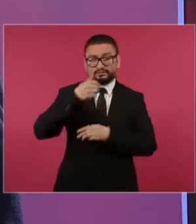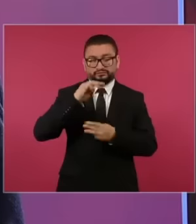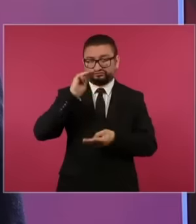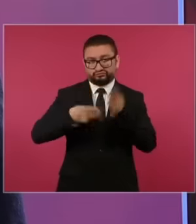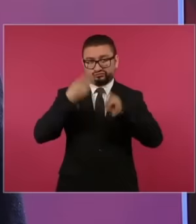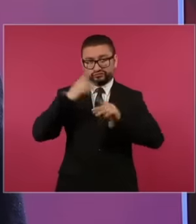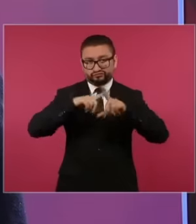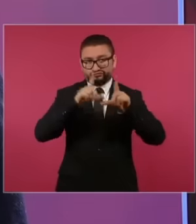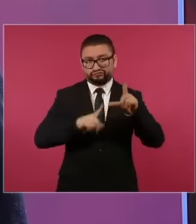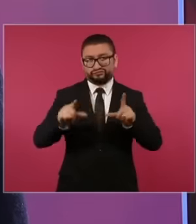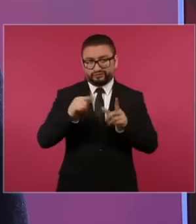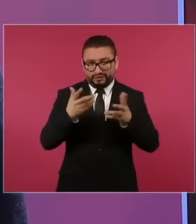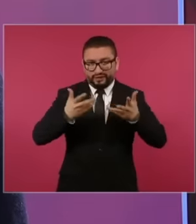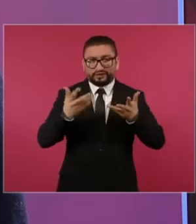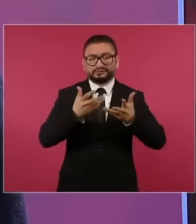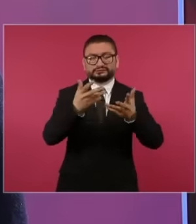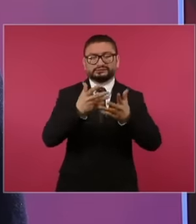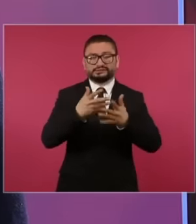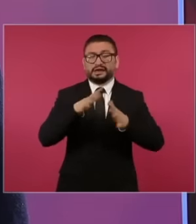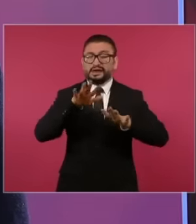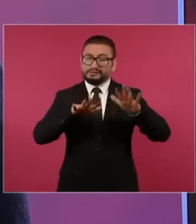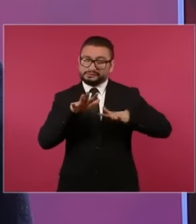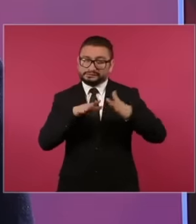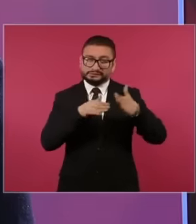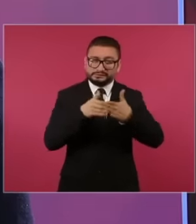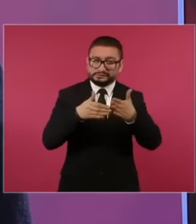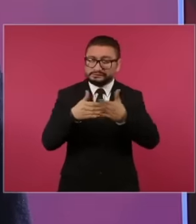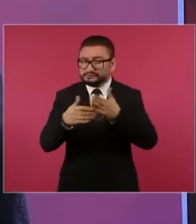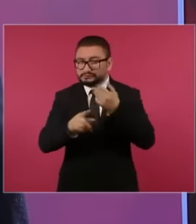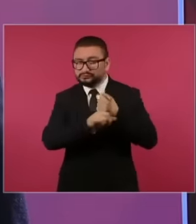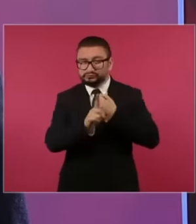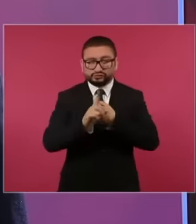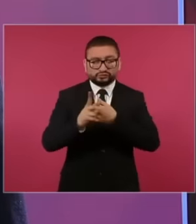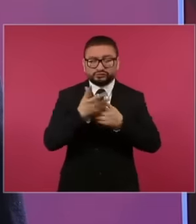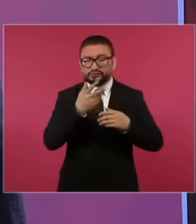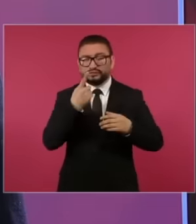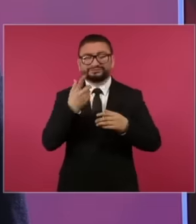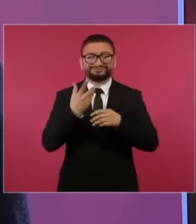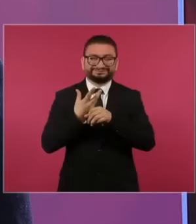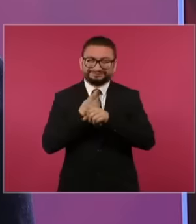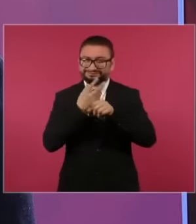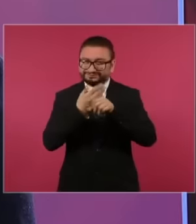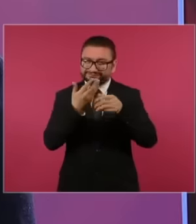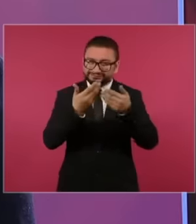unexpected problems have been managed to overcome connect the country and that the